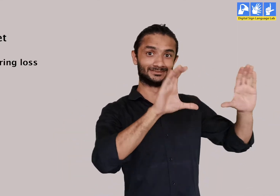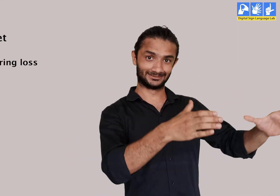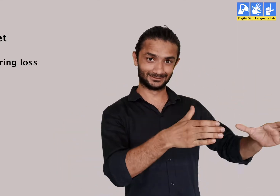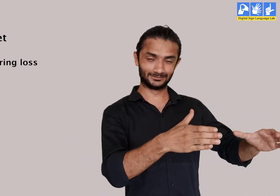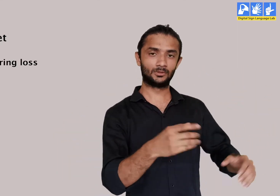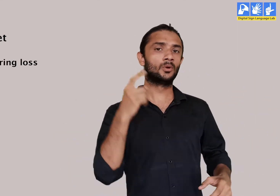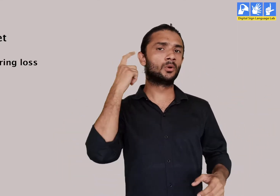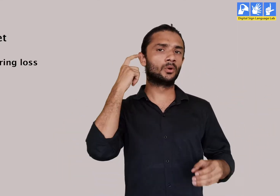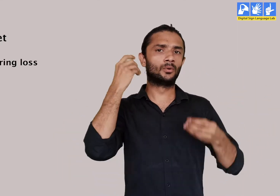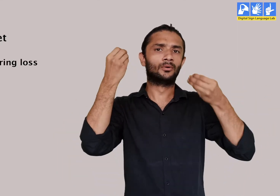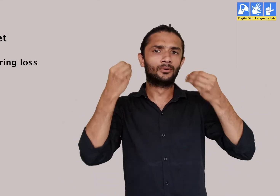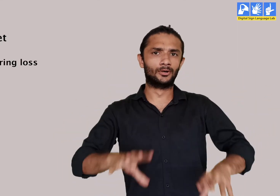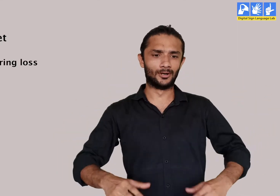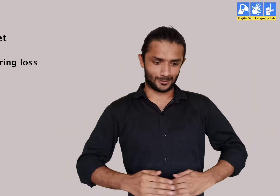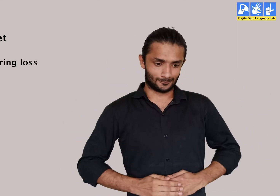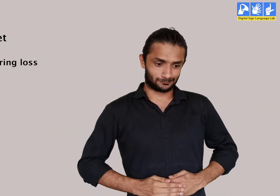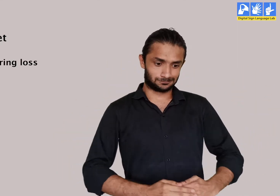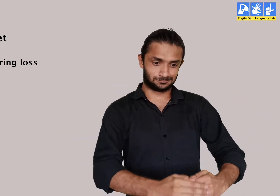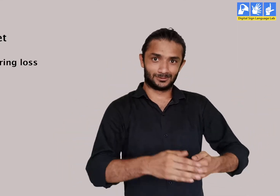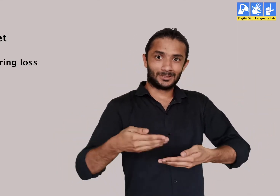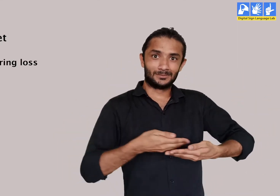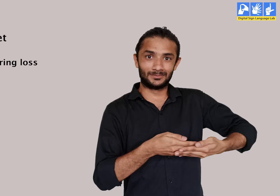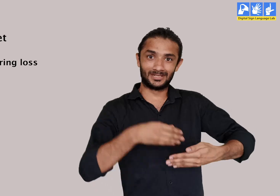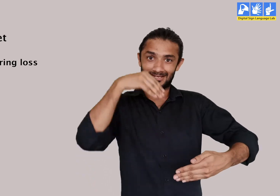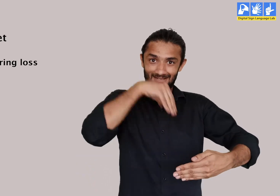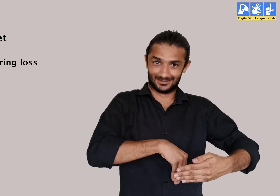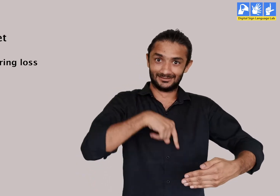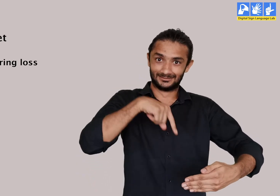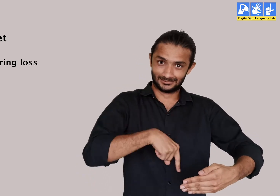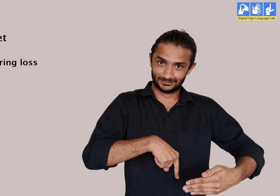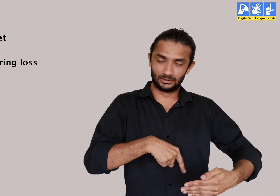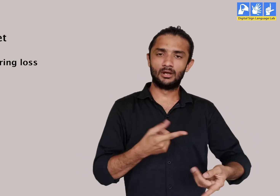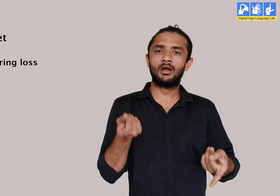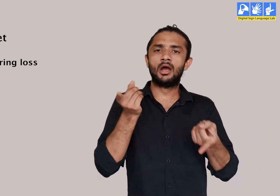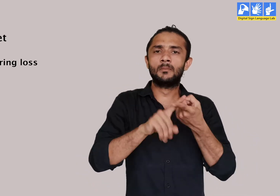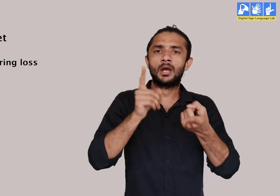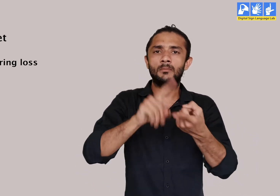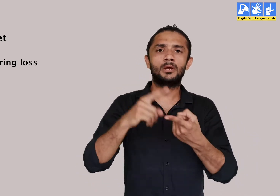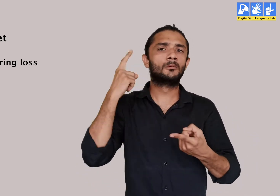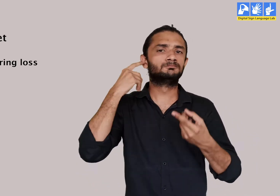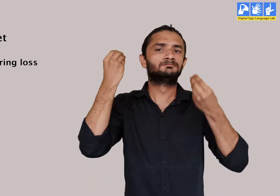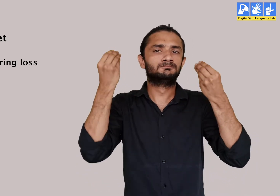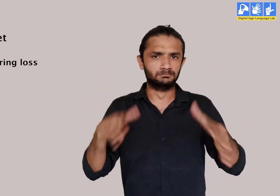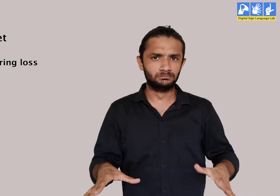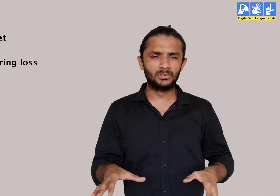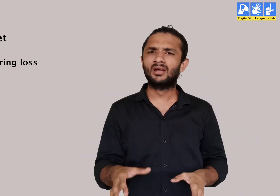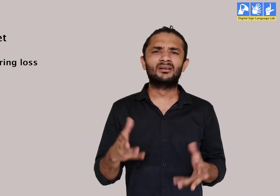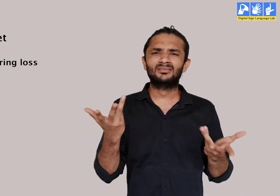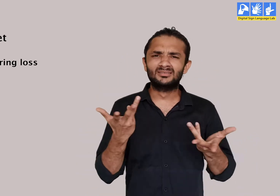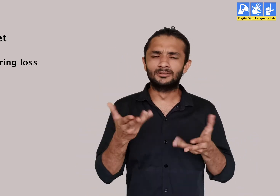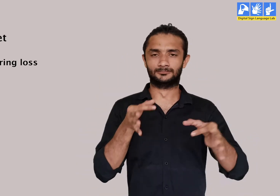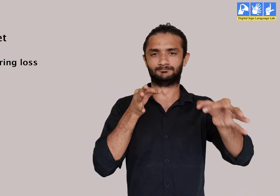First is congenital hearing loss